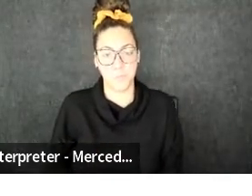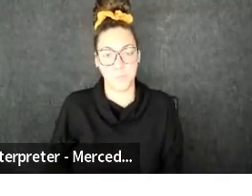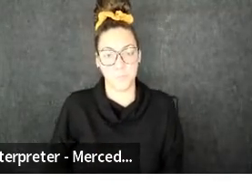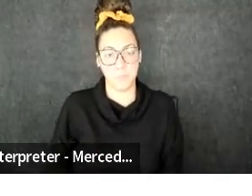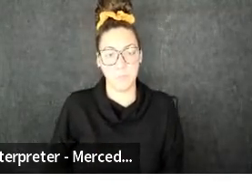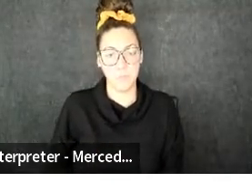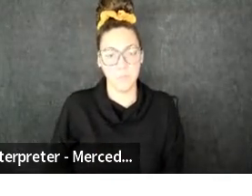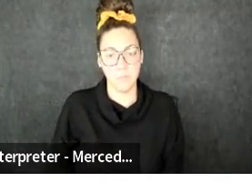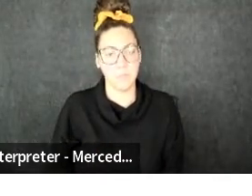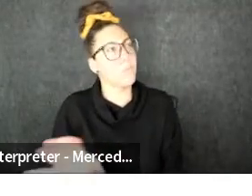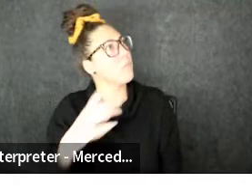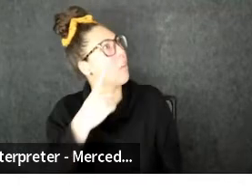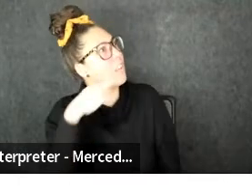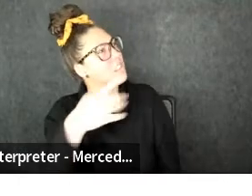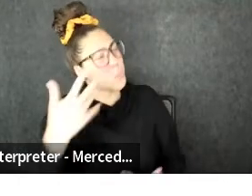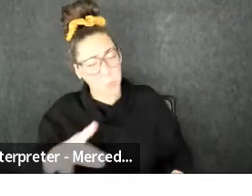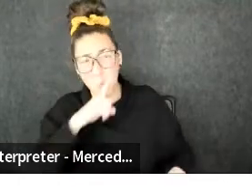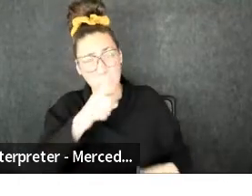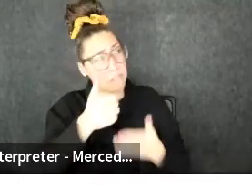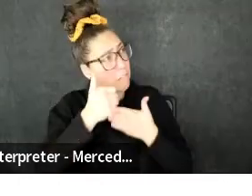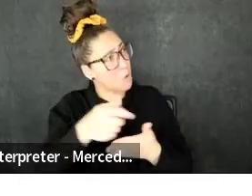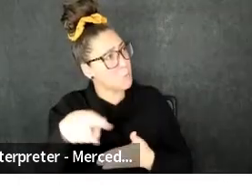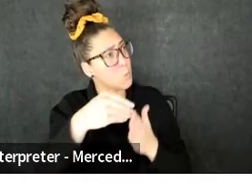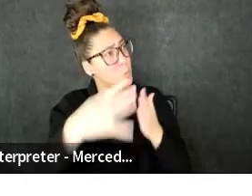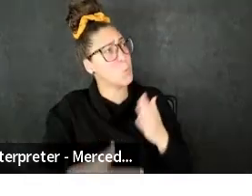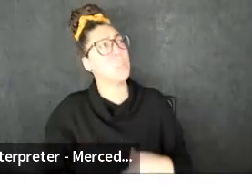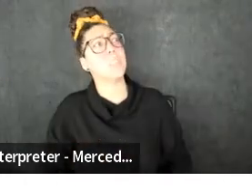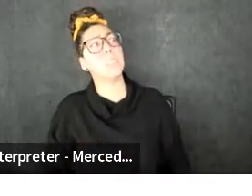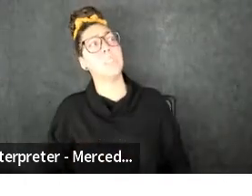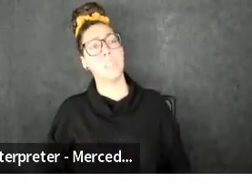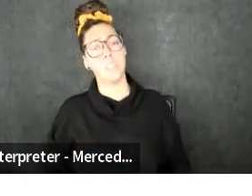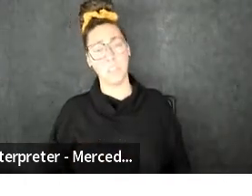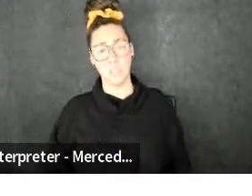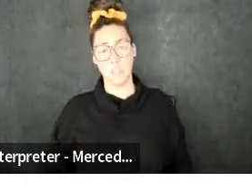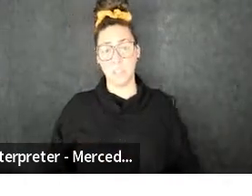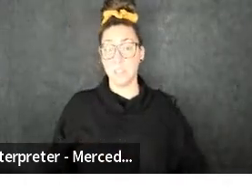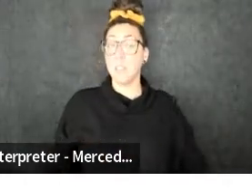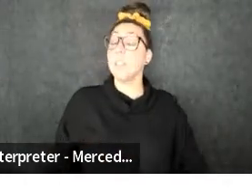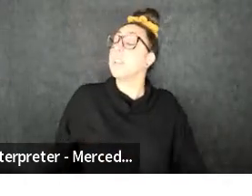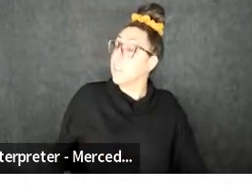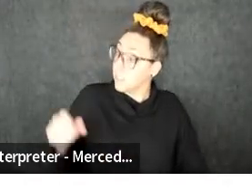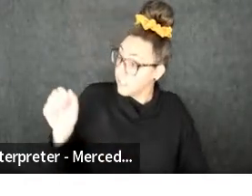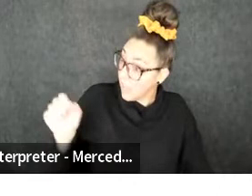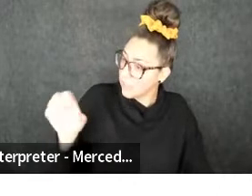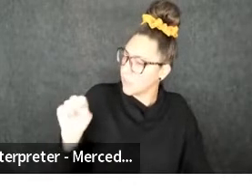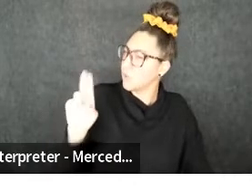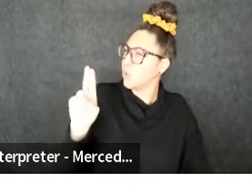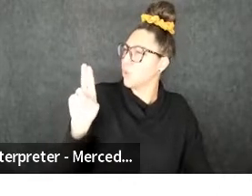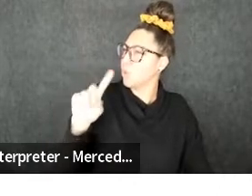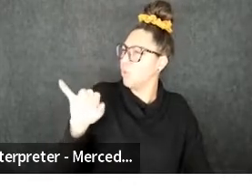I think this is really helpful for students. I'm actually Susie, can they have a copy of the PowerPoint?